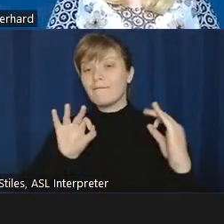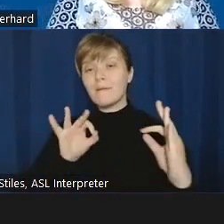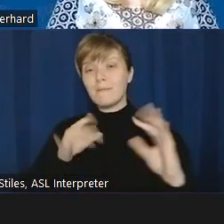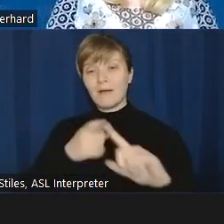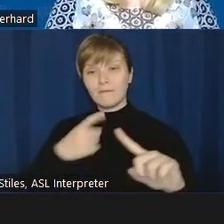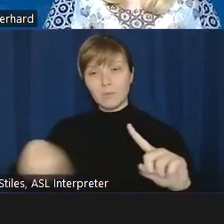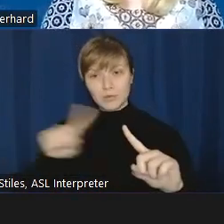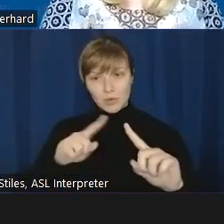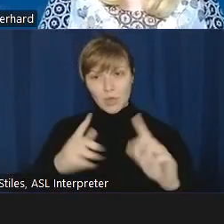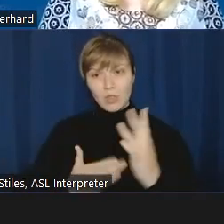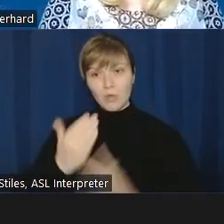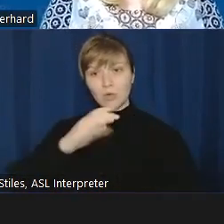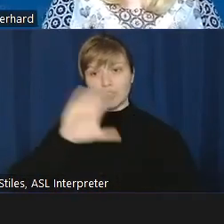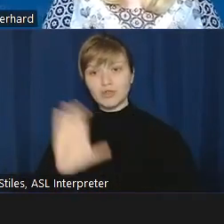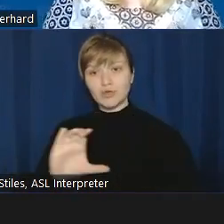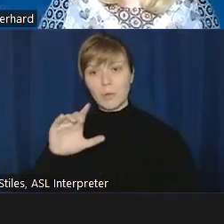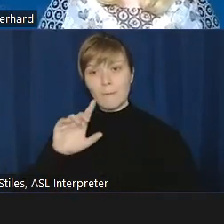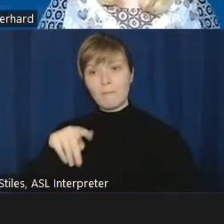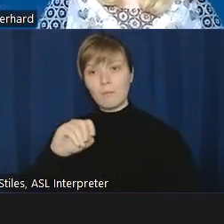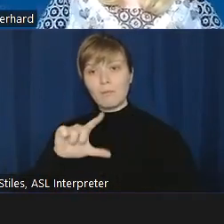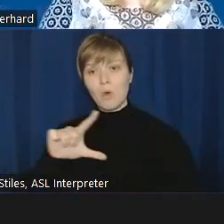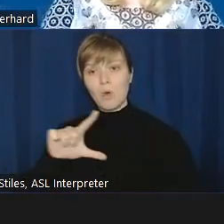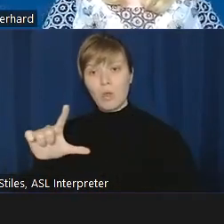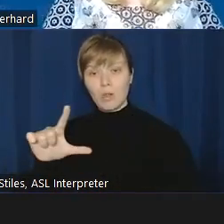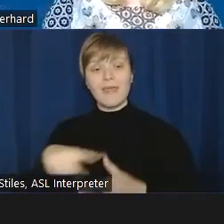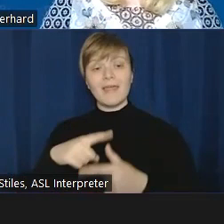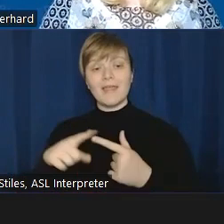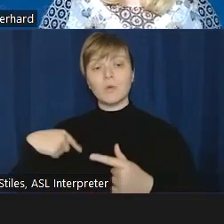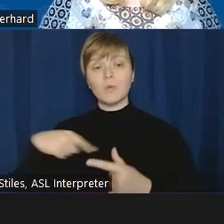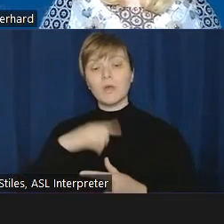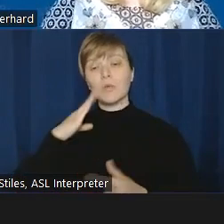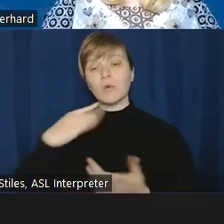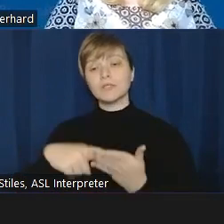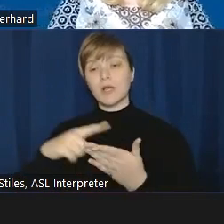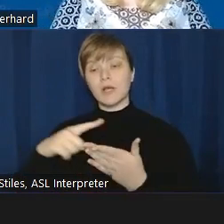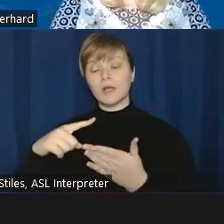we will talk to some of the HSRC, or Housing and Services Resource Center, federal partners